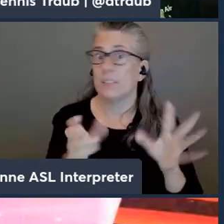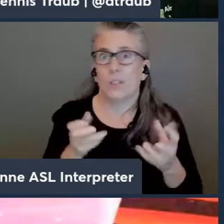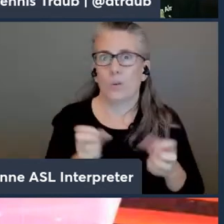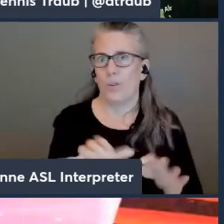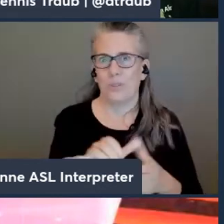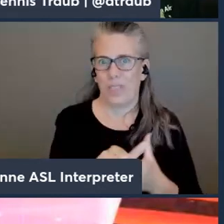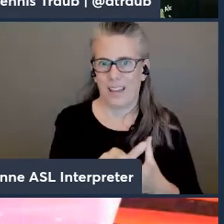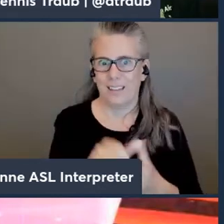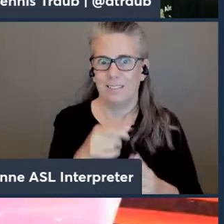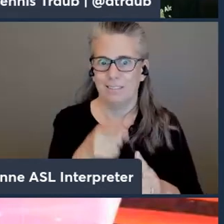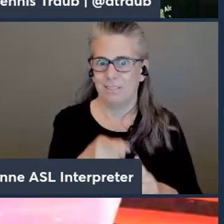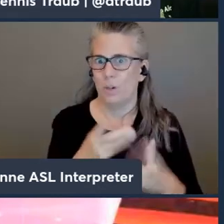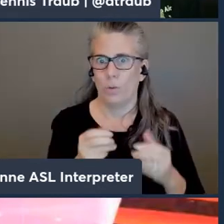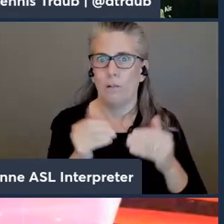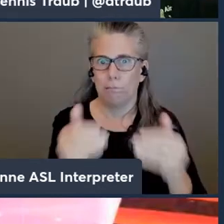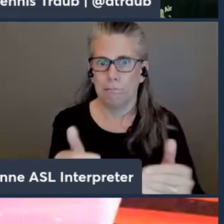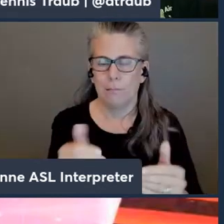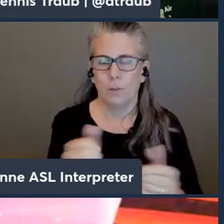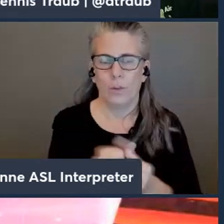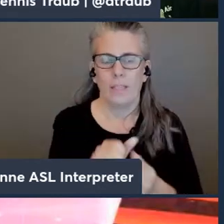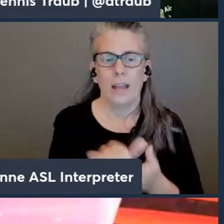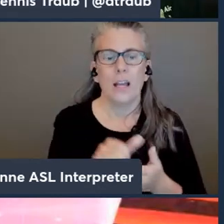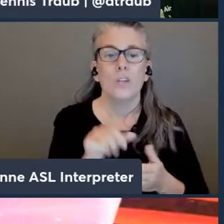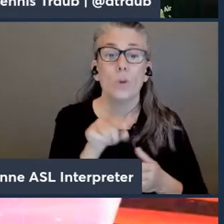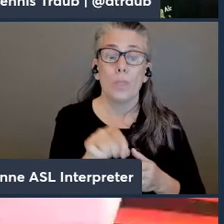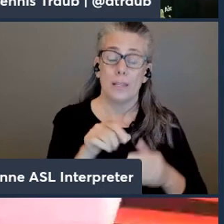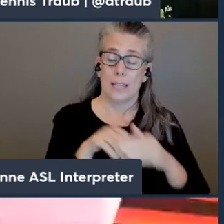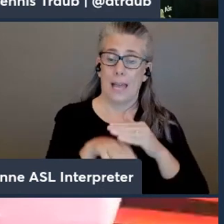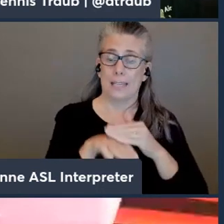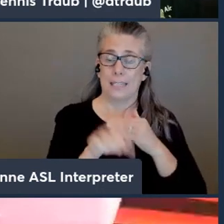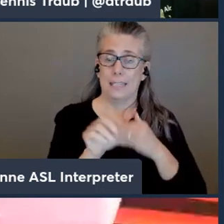this is an access key that just Travis is using.